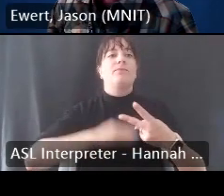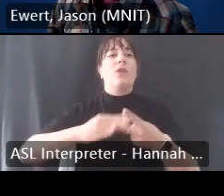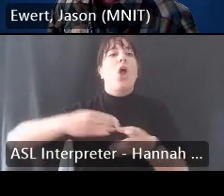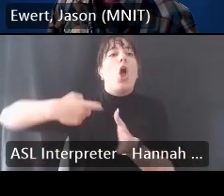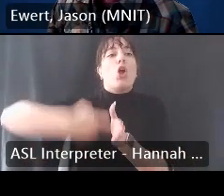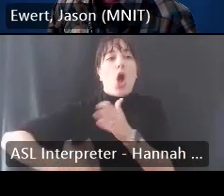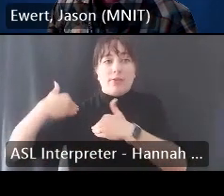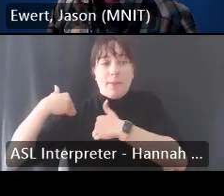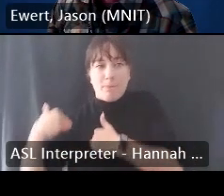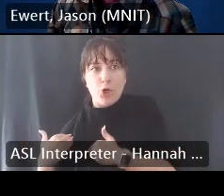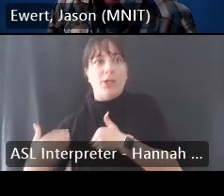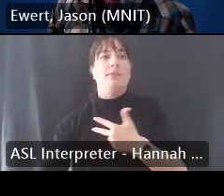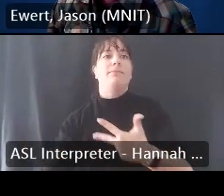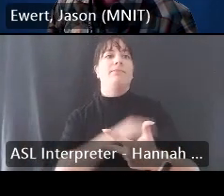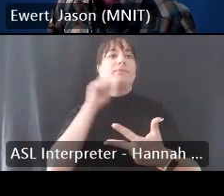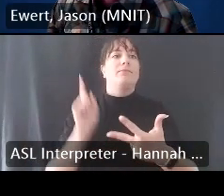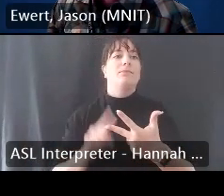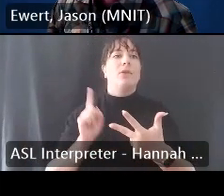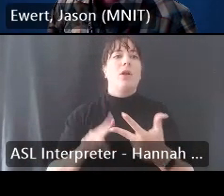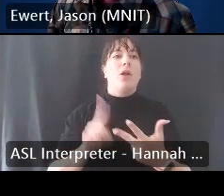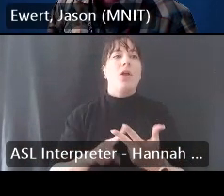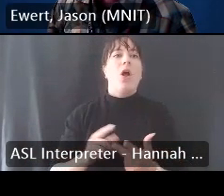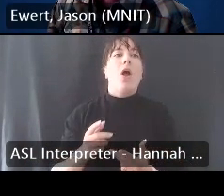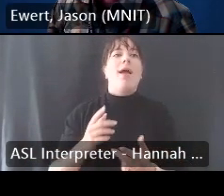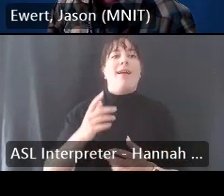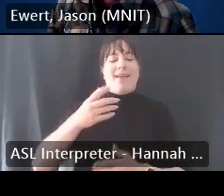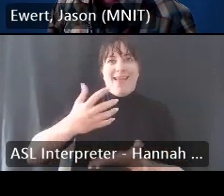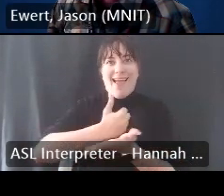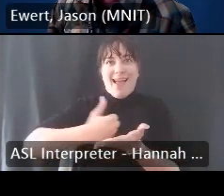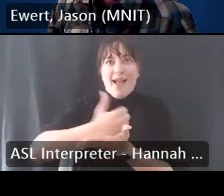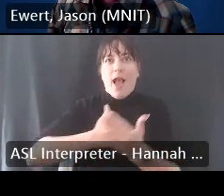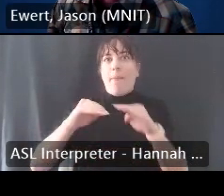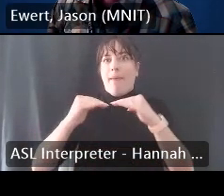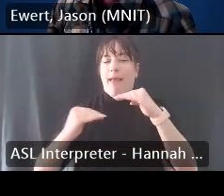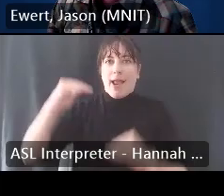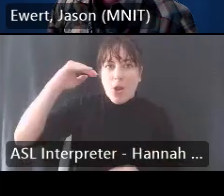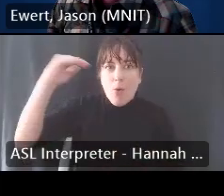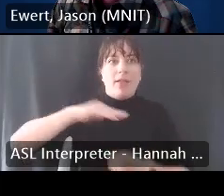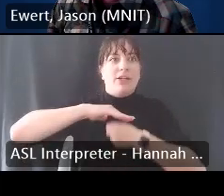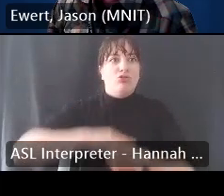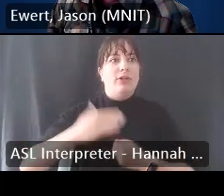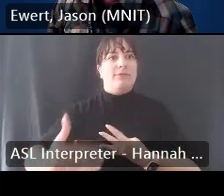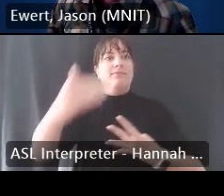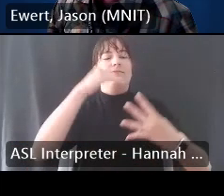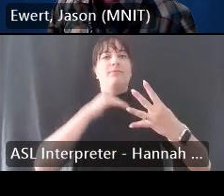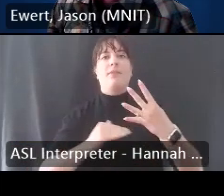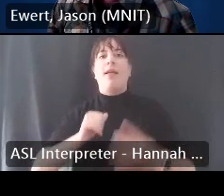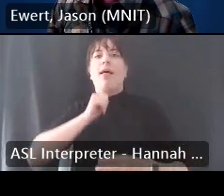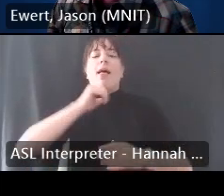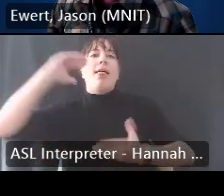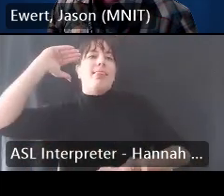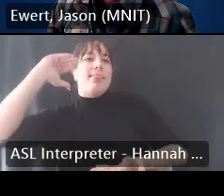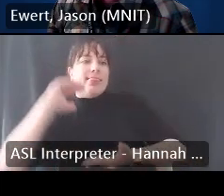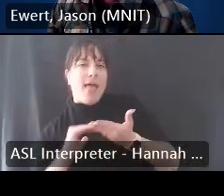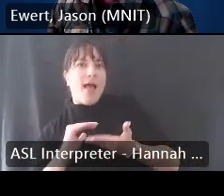Open the Income inequality stressor overview button. Open the Lack of educational attainment stressor overview button. Open the People with disabilities stressor overview